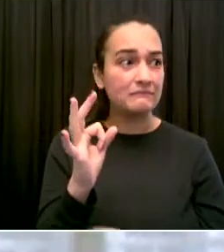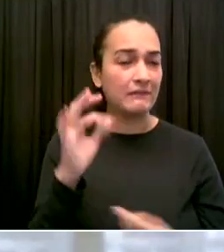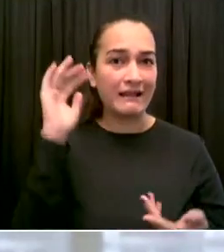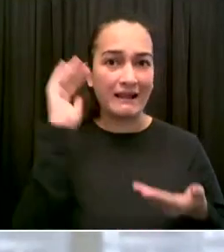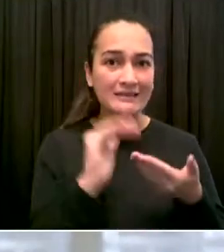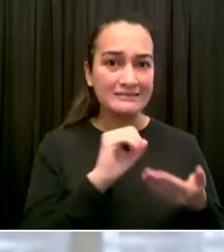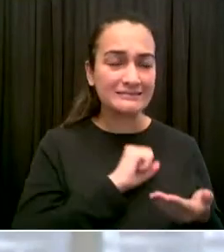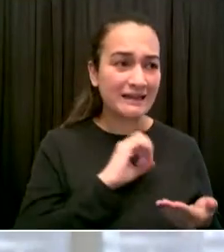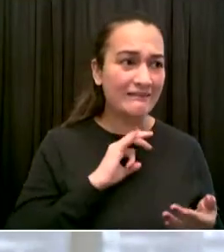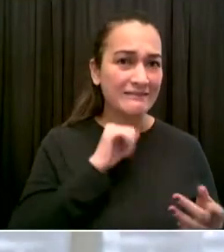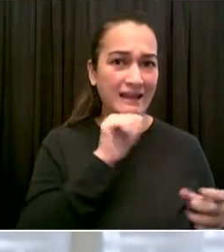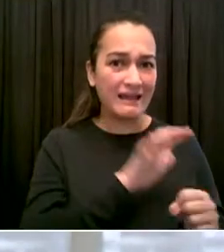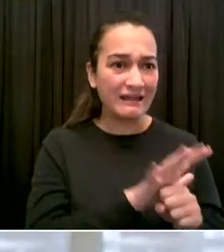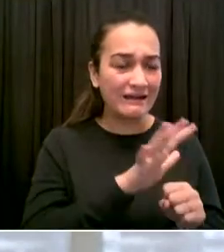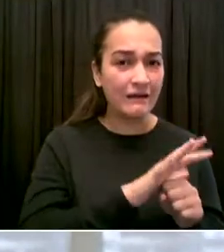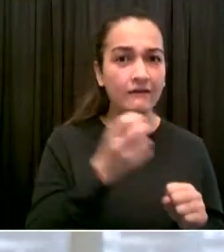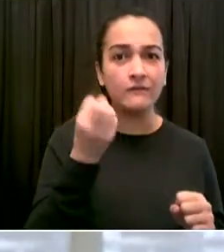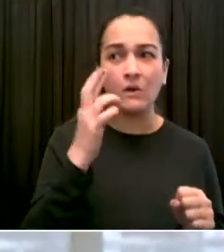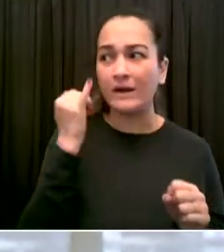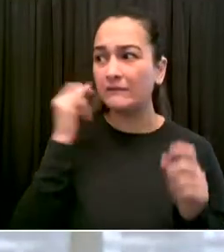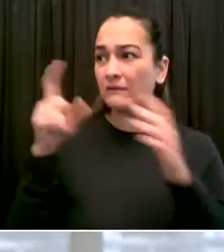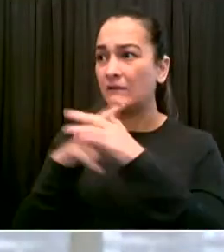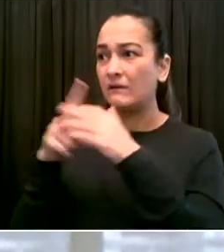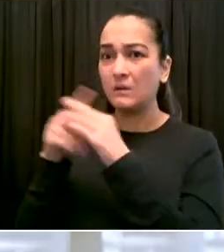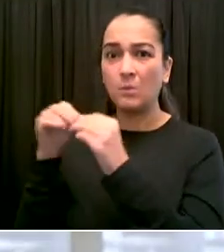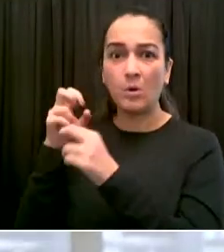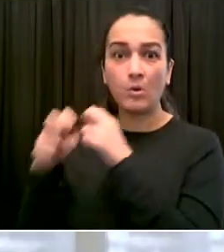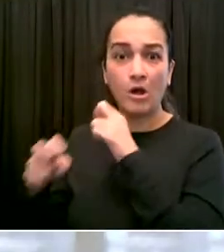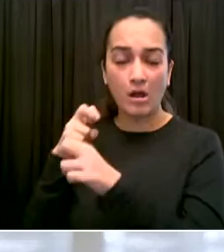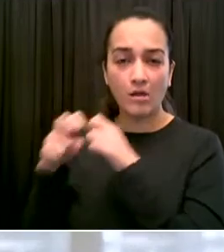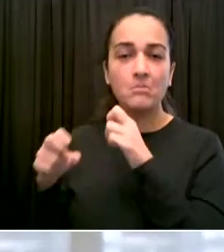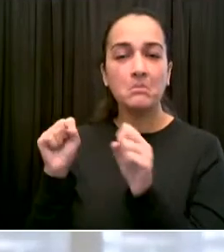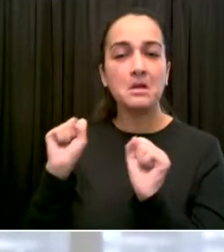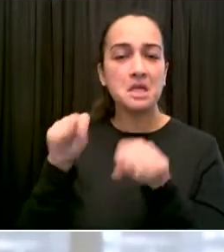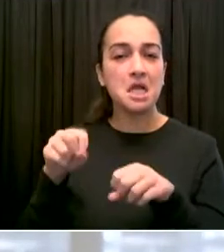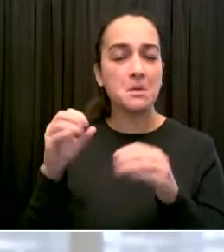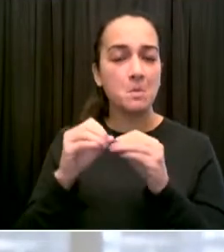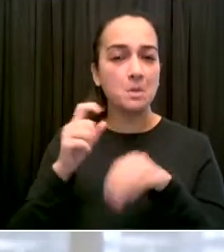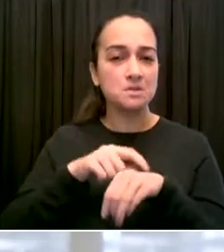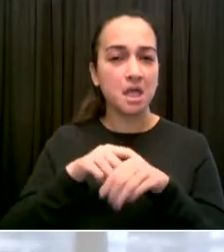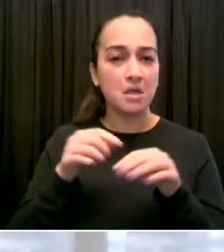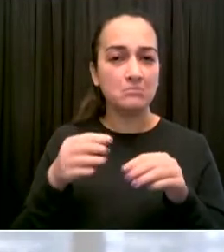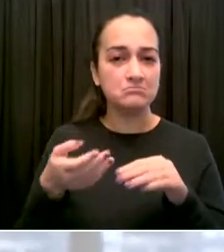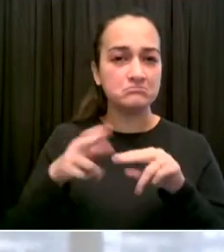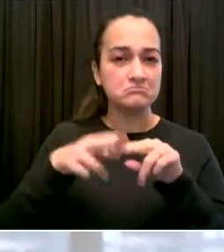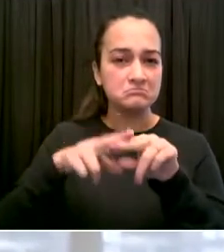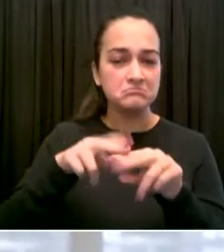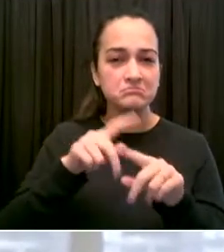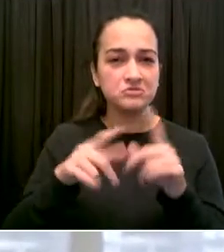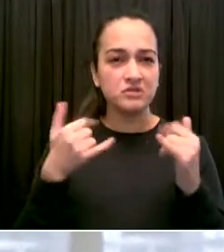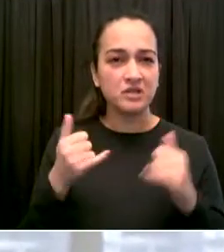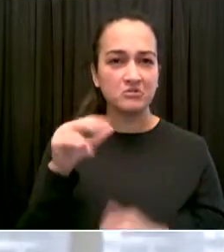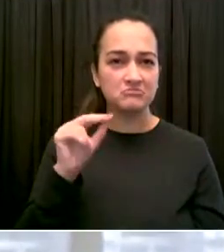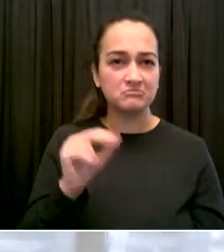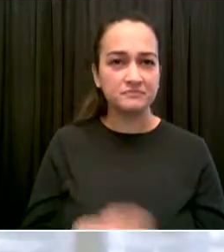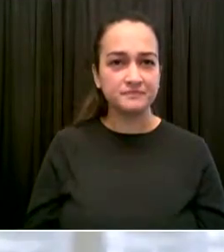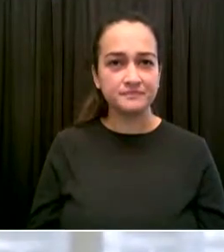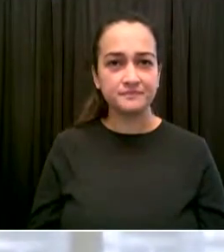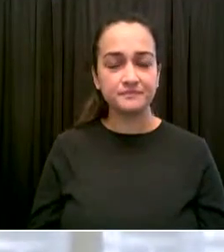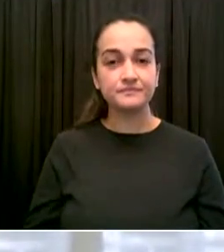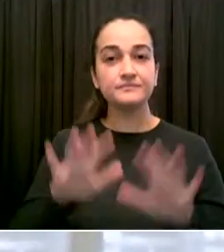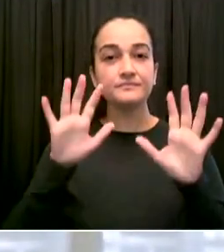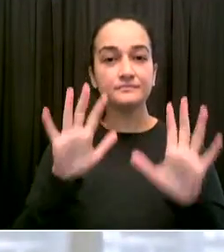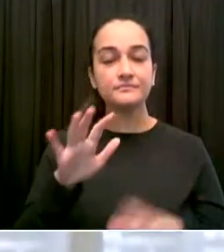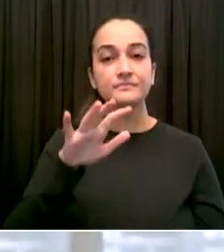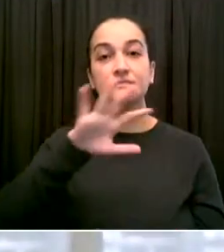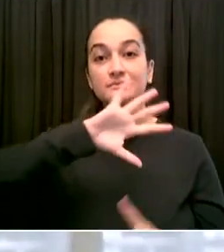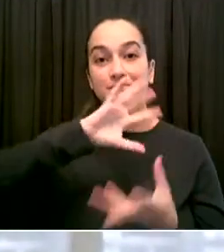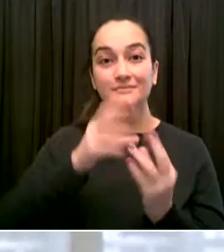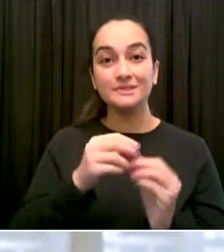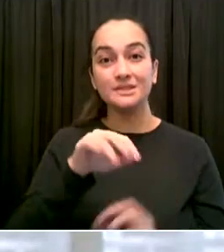WE ARE PREPARED TO DO THAT.